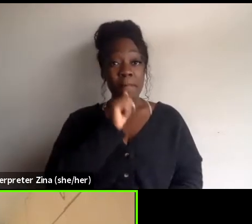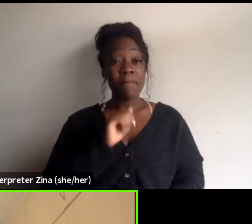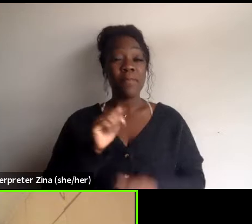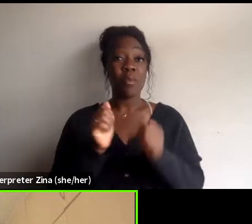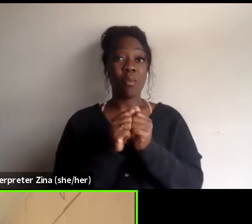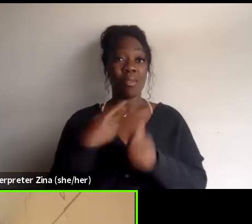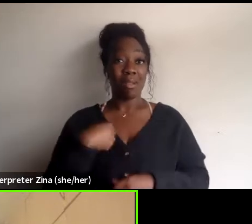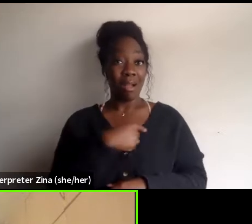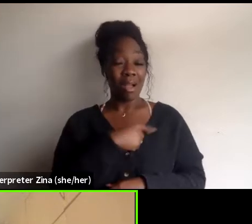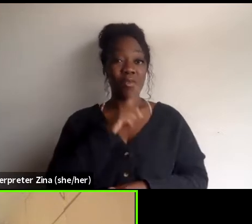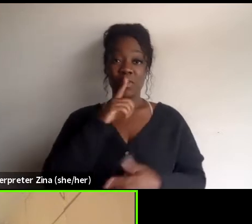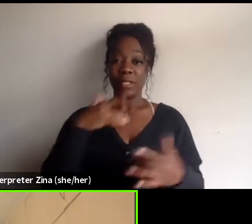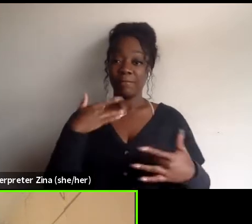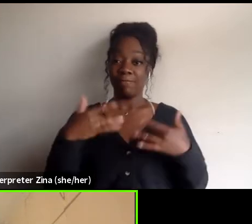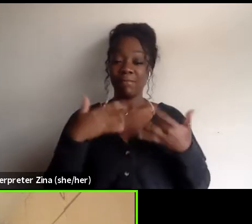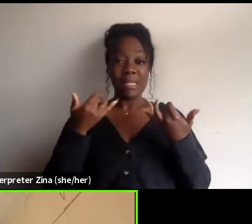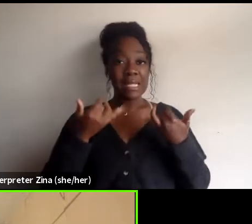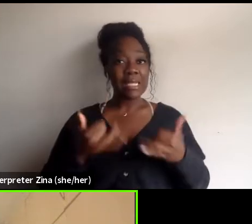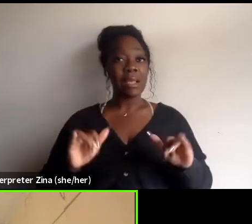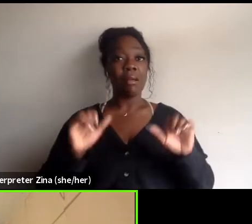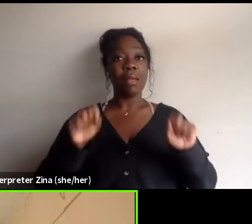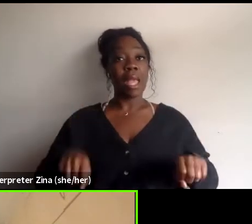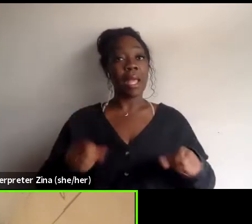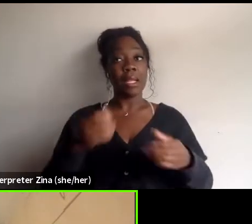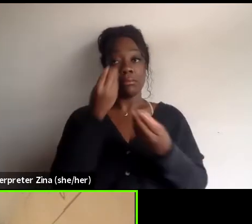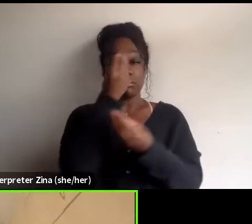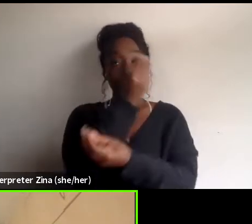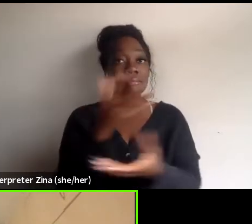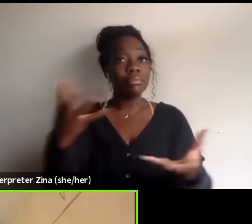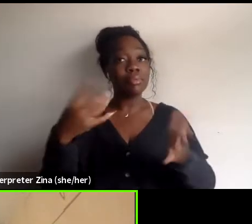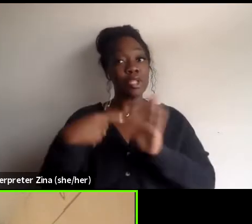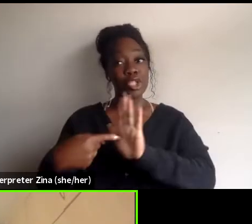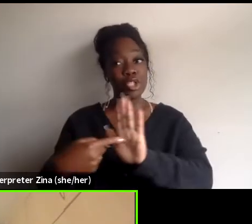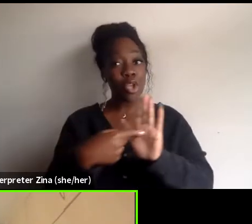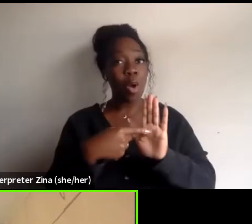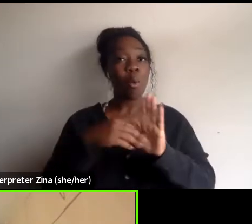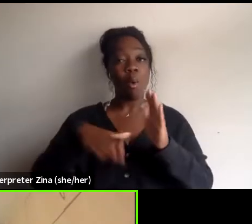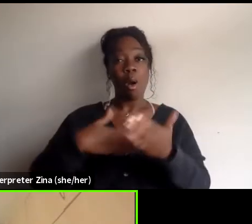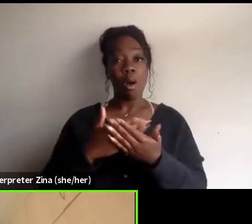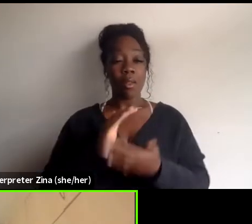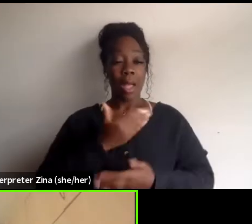that we are still able to bring this content and these creatives to you in whatever way, shape and form that we can.